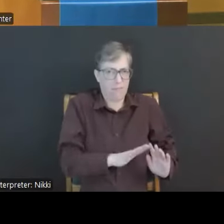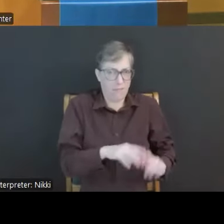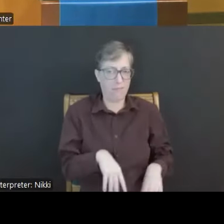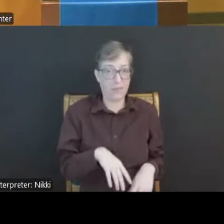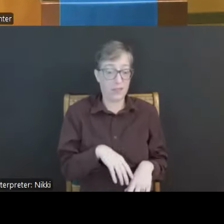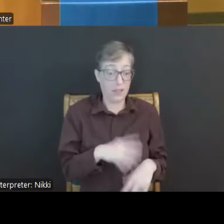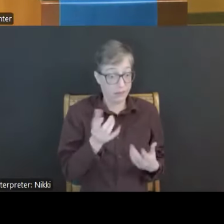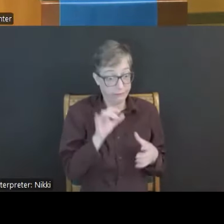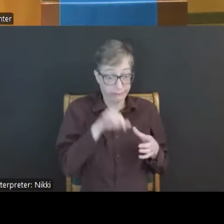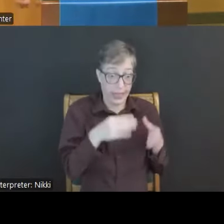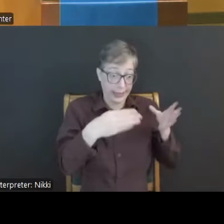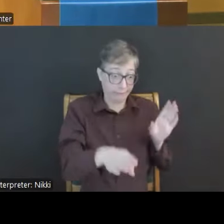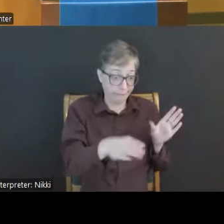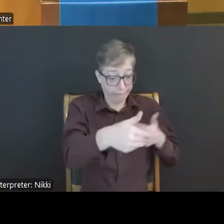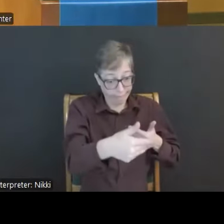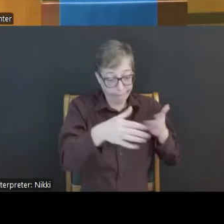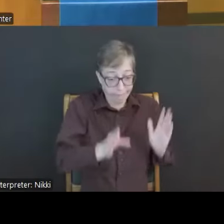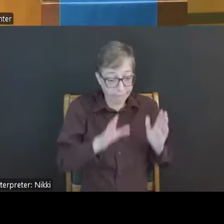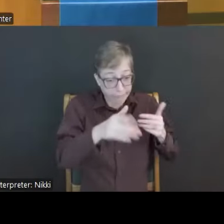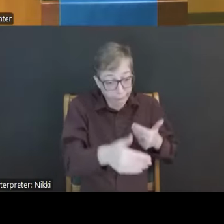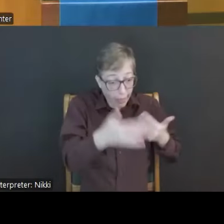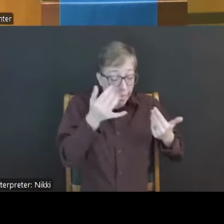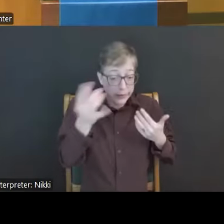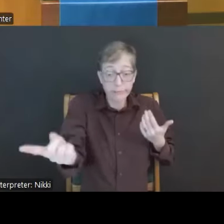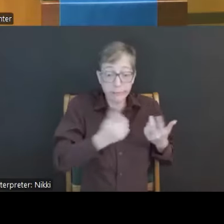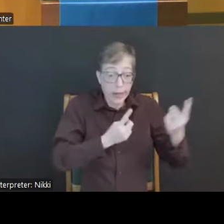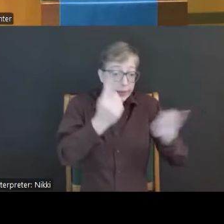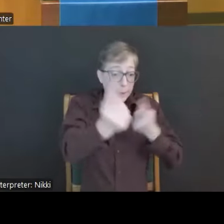them come to us as our director said earlier but us going to meeting our families where they're